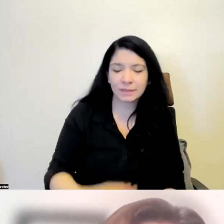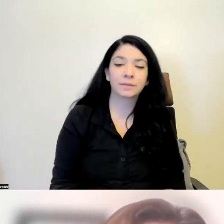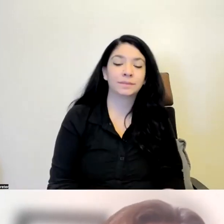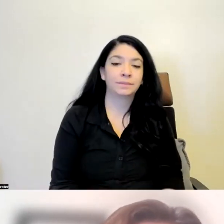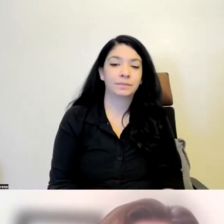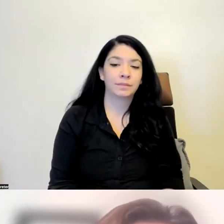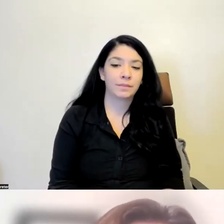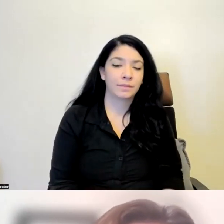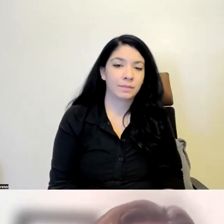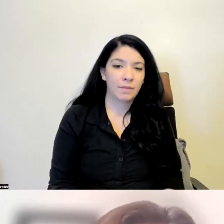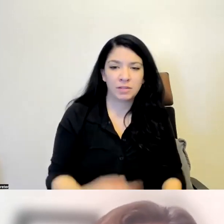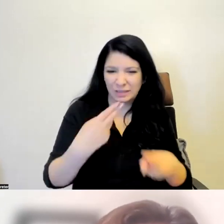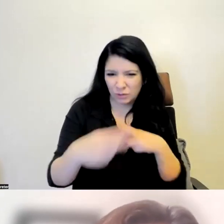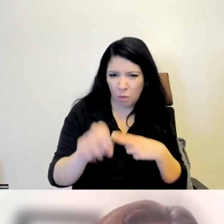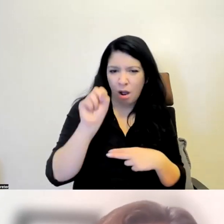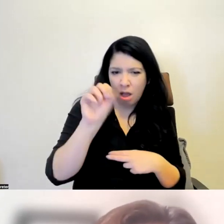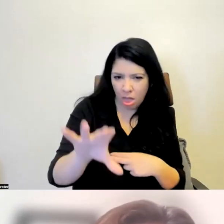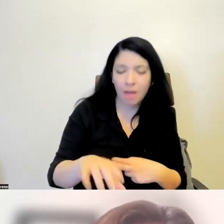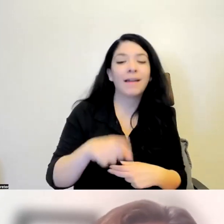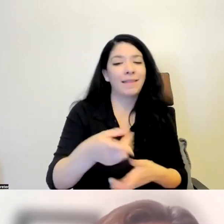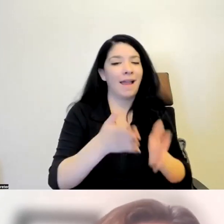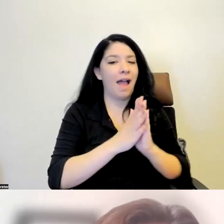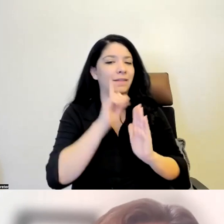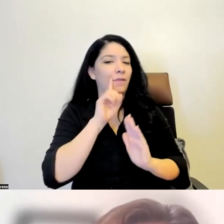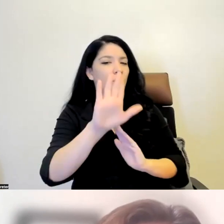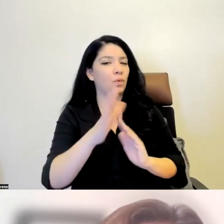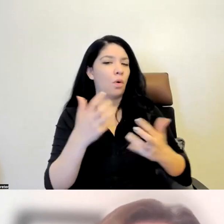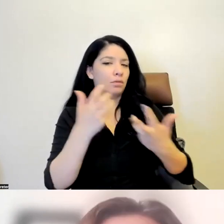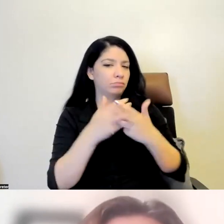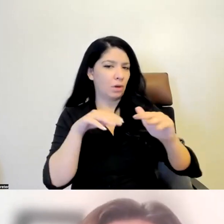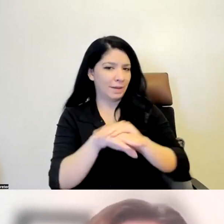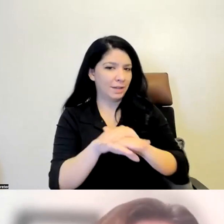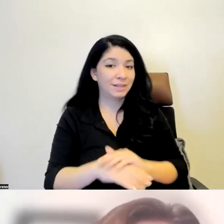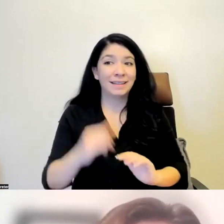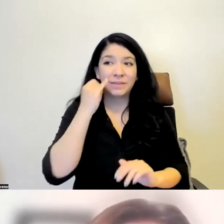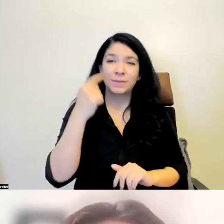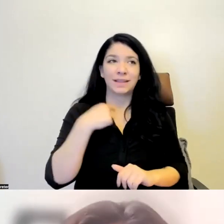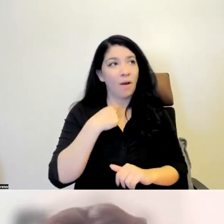go ahead and ask for the accommodations. I think saying I have a disability but I'm not going to